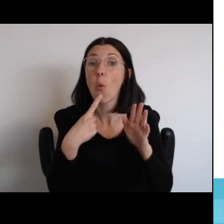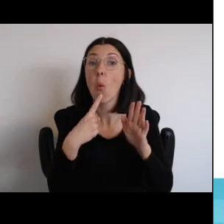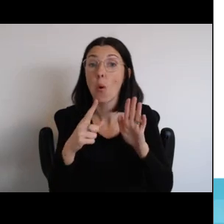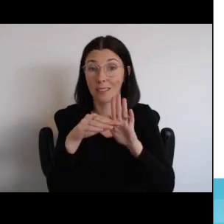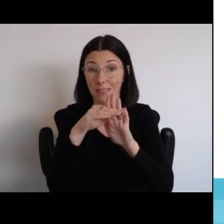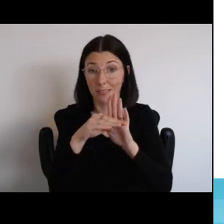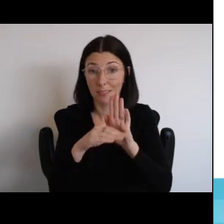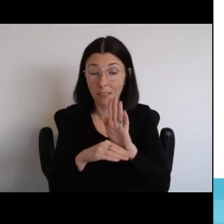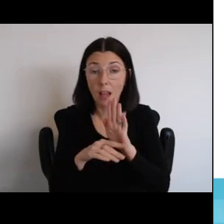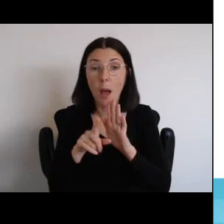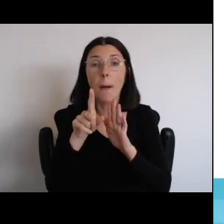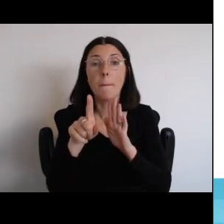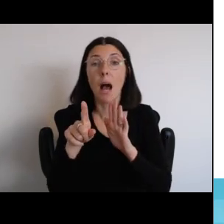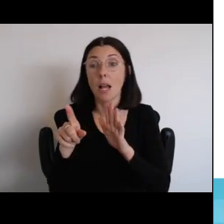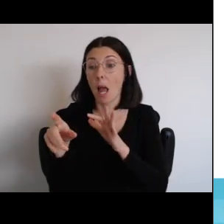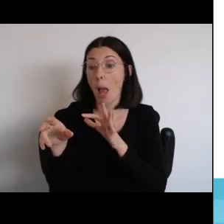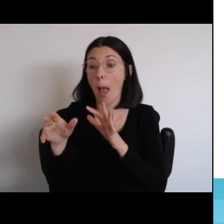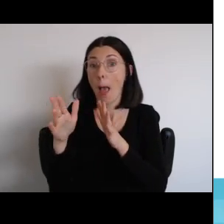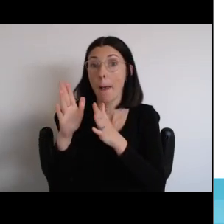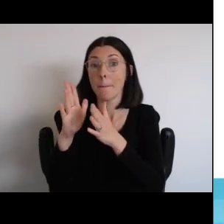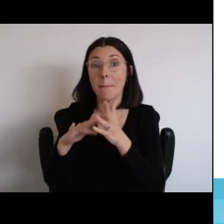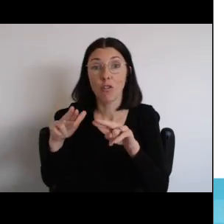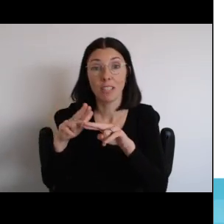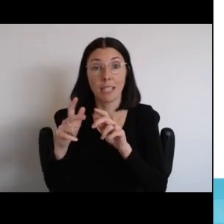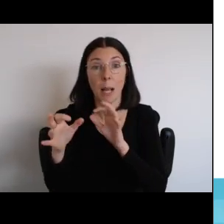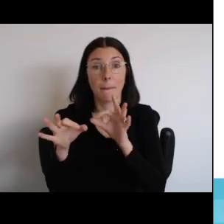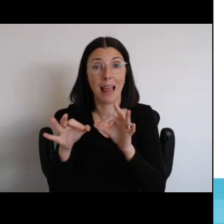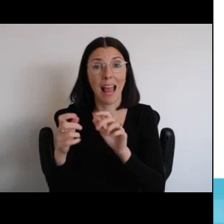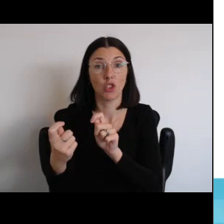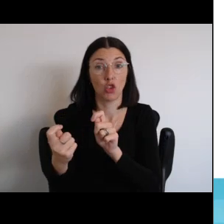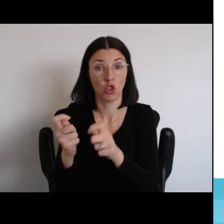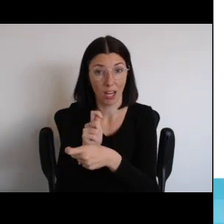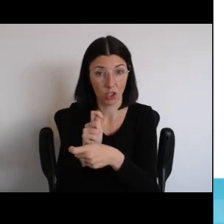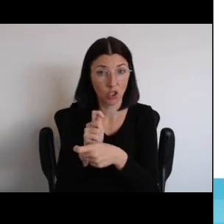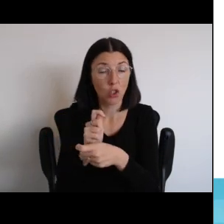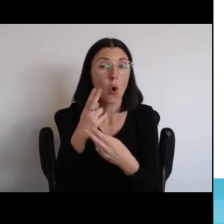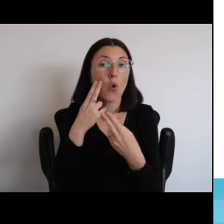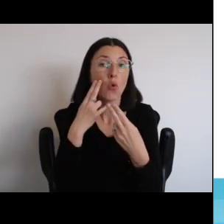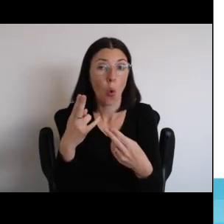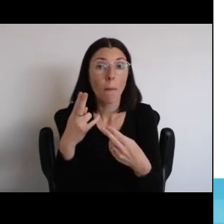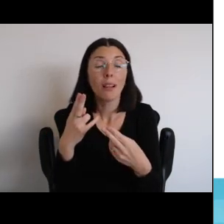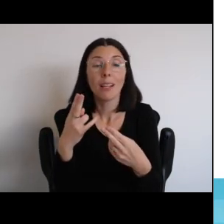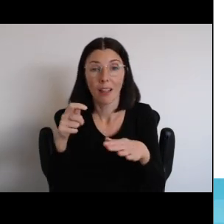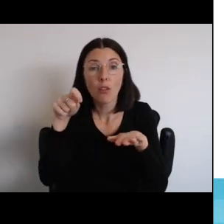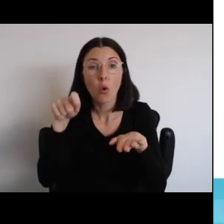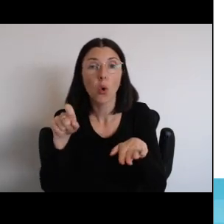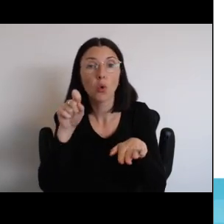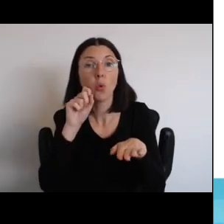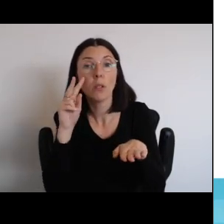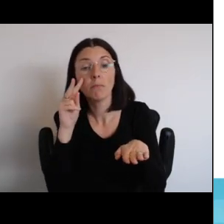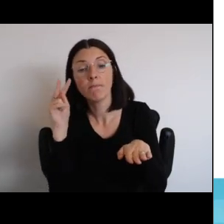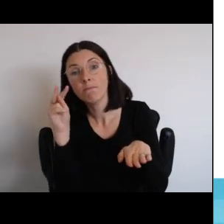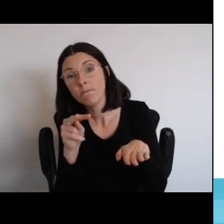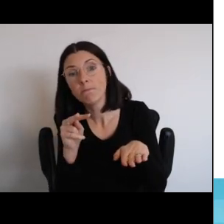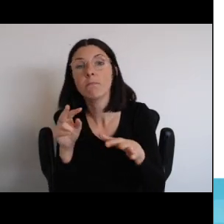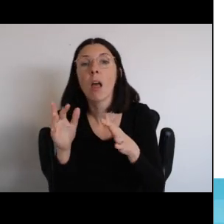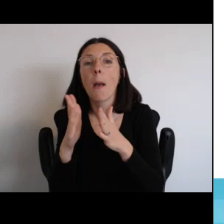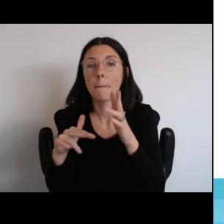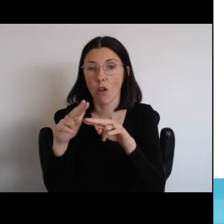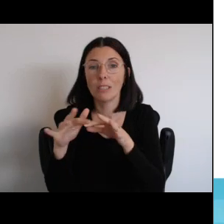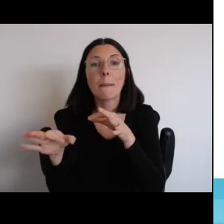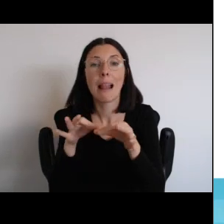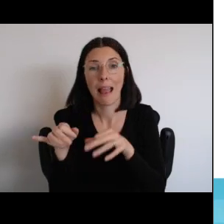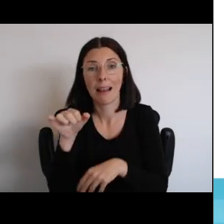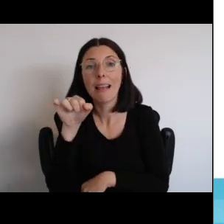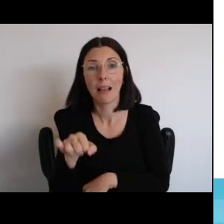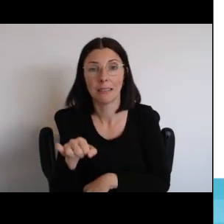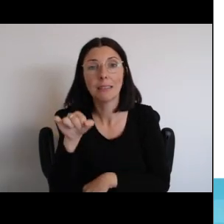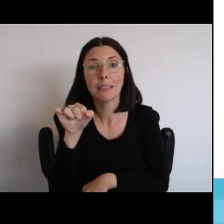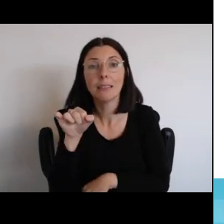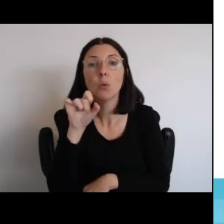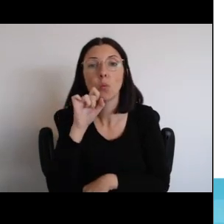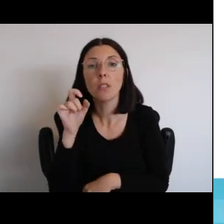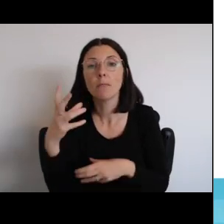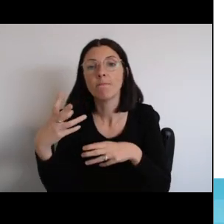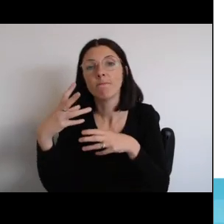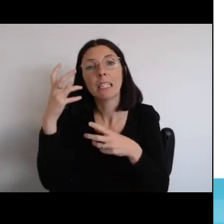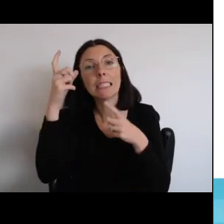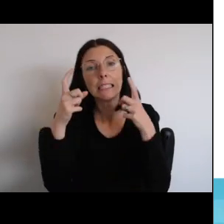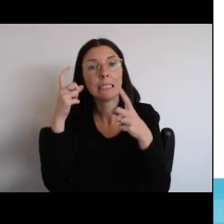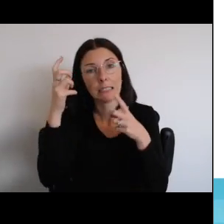the parenting plan normally the court will pay some regard to the parenting plan um and um and